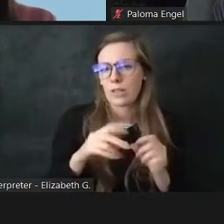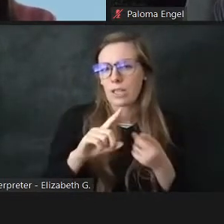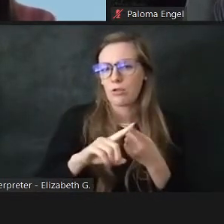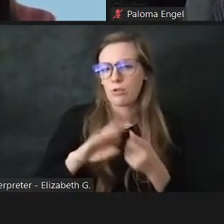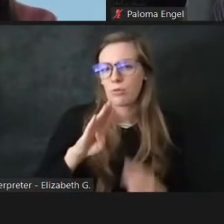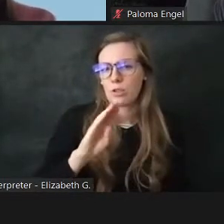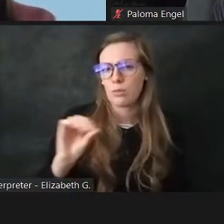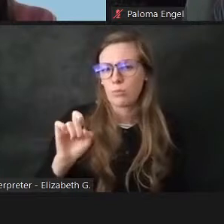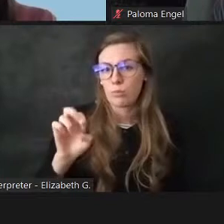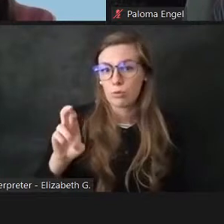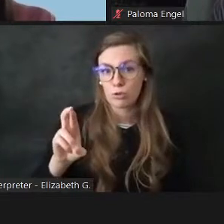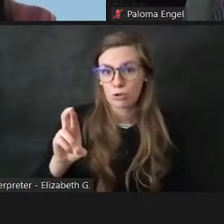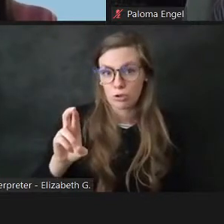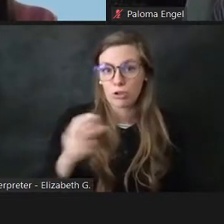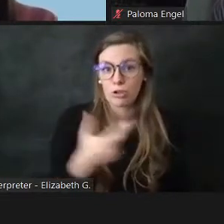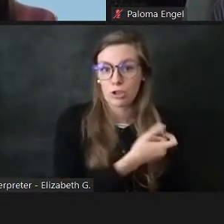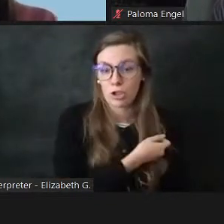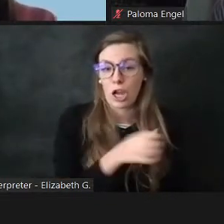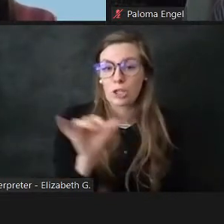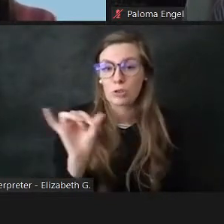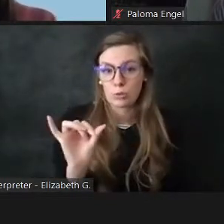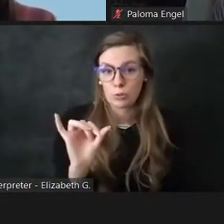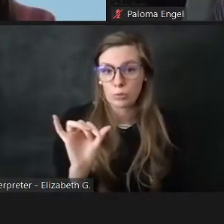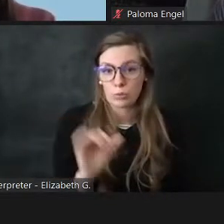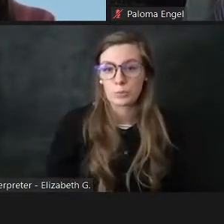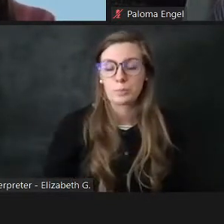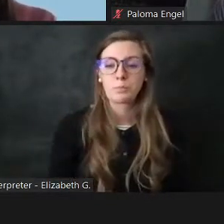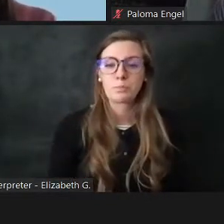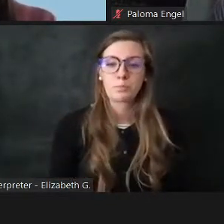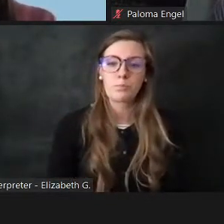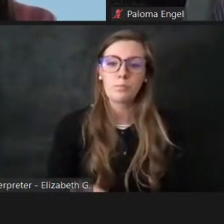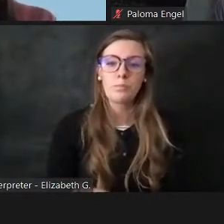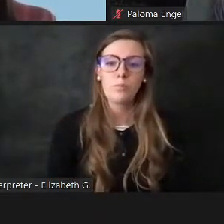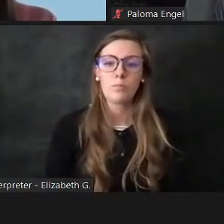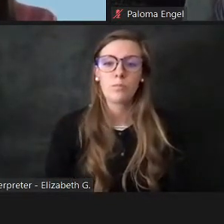But first, I want to let Purse Lebro Riguez, who is one of the